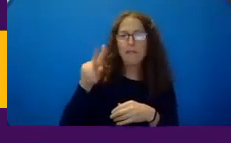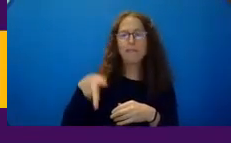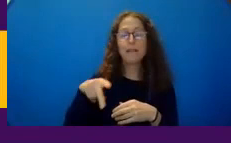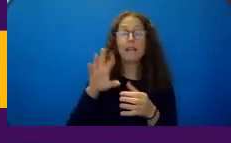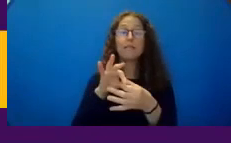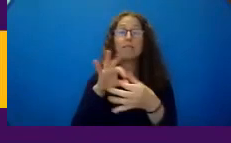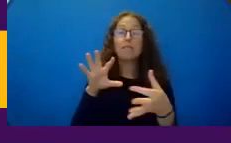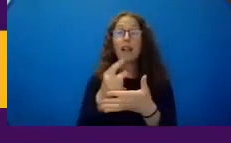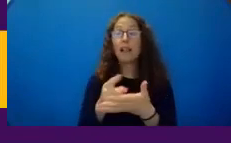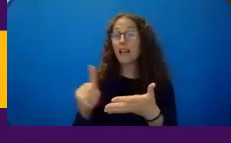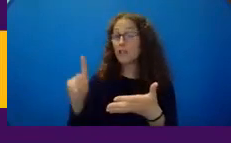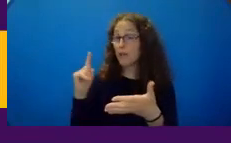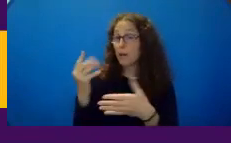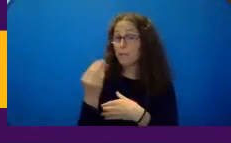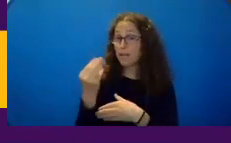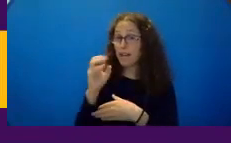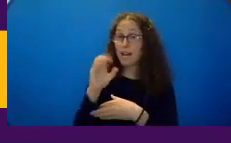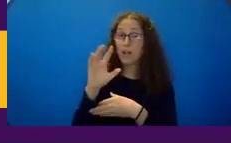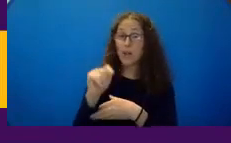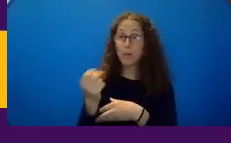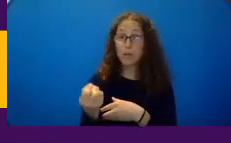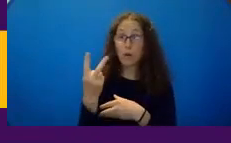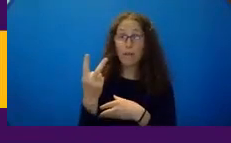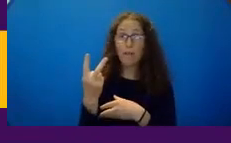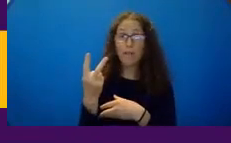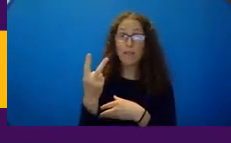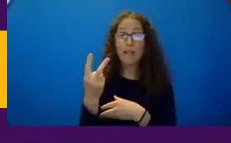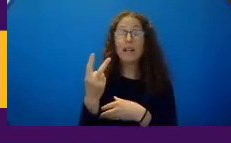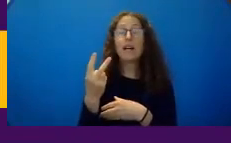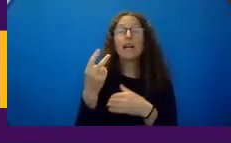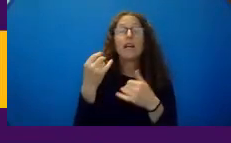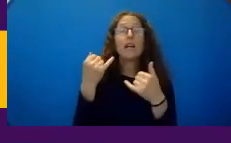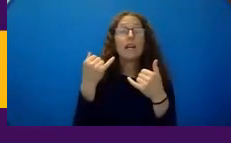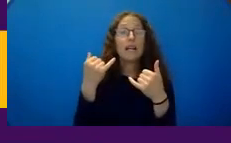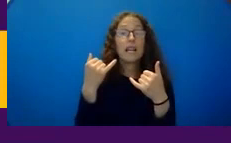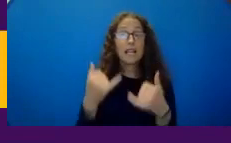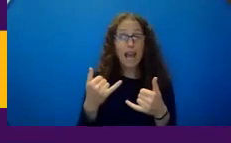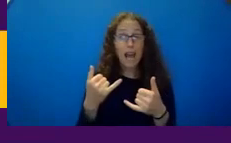EVALUATION COMPONENT. NEXT SLIDE. A LITTLE BIT OF A TIMELINE